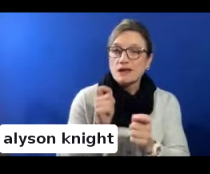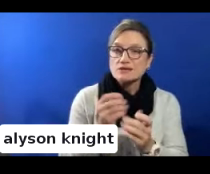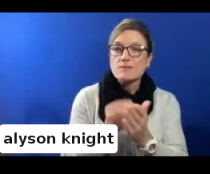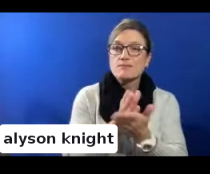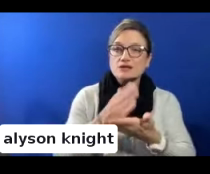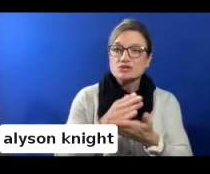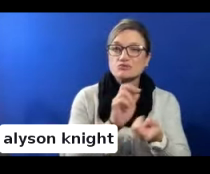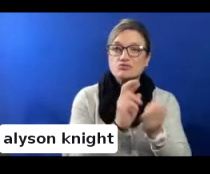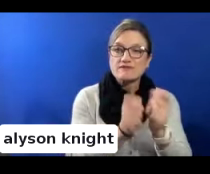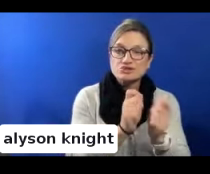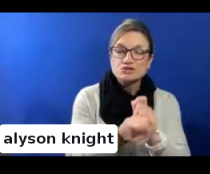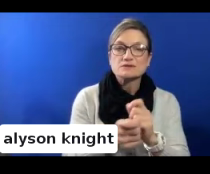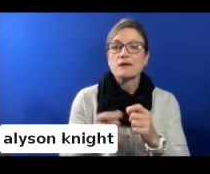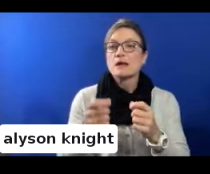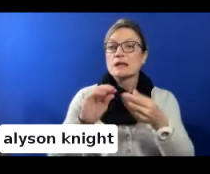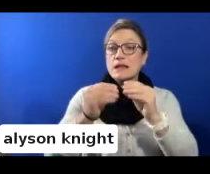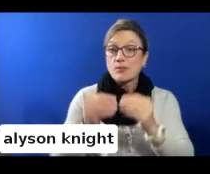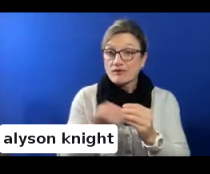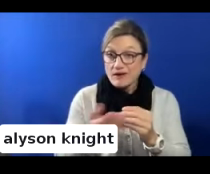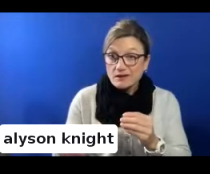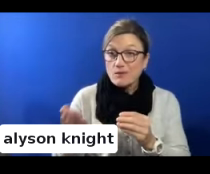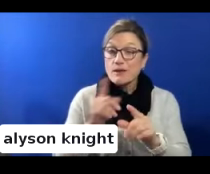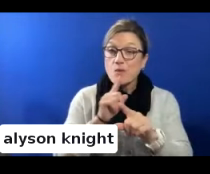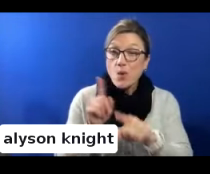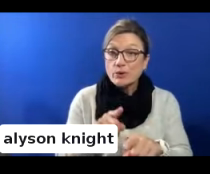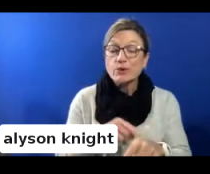in quantity, scope, et cetera, and its impact on the project.